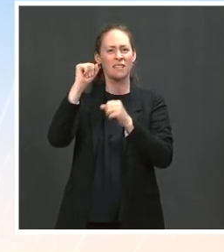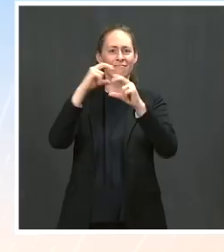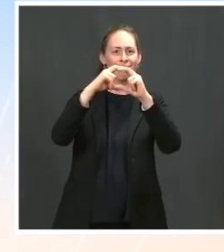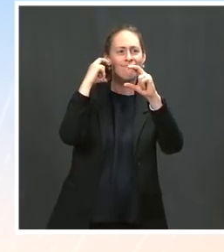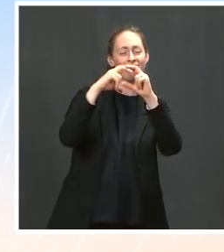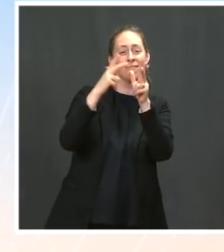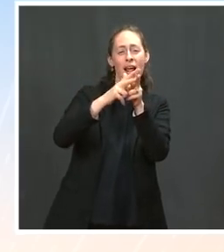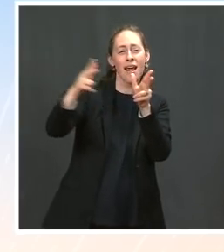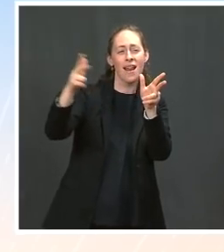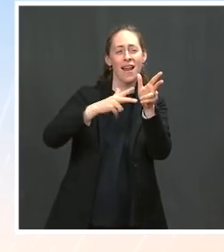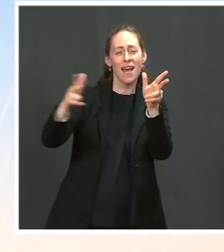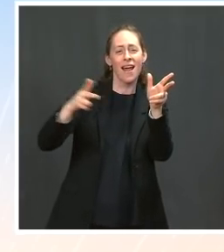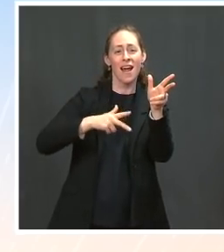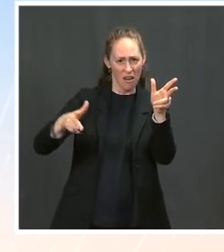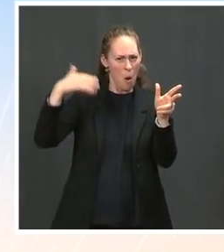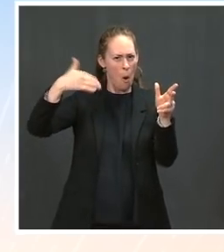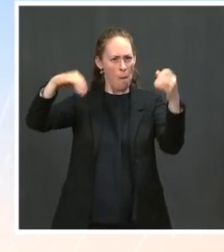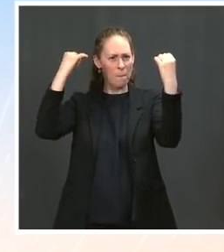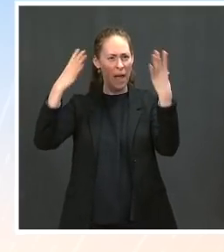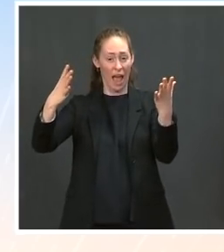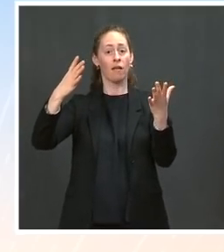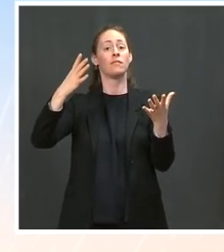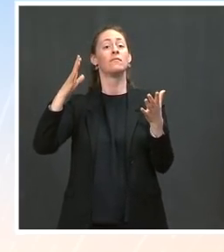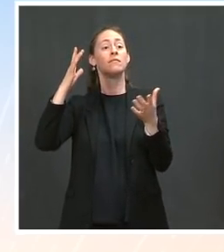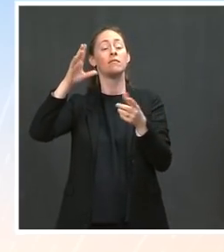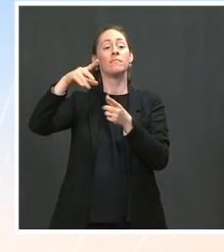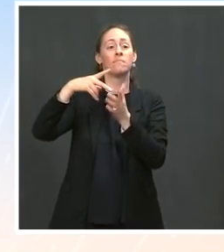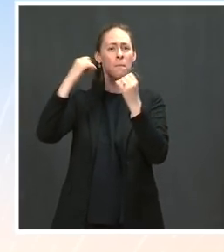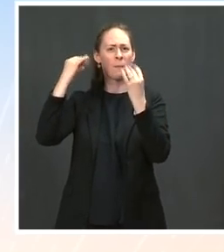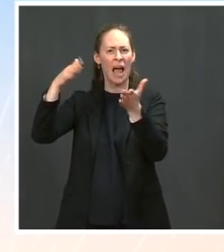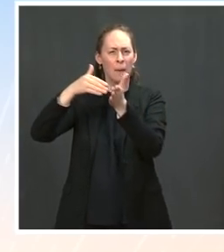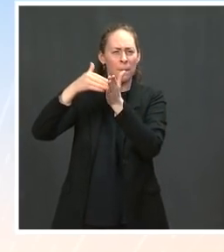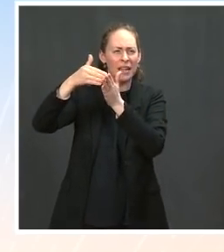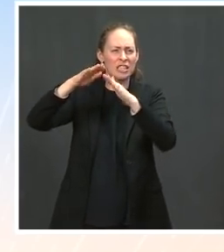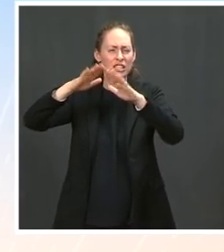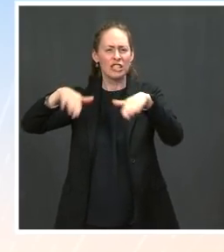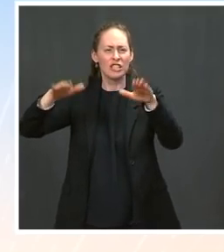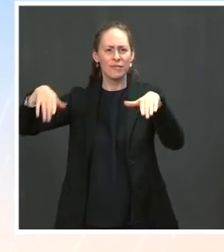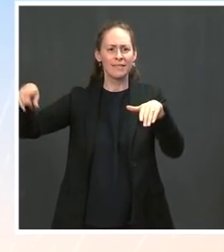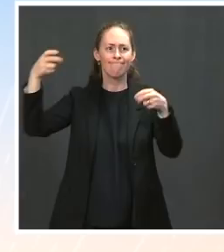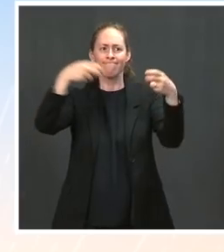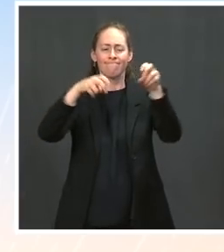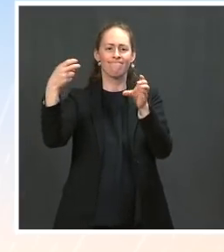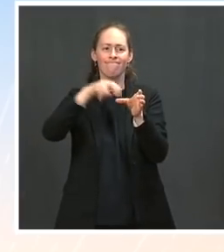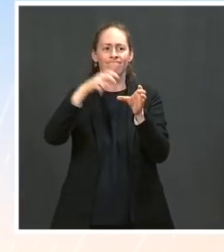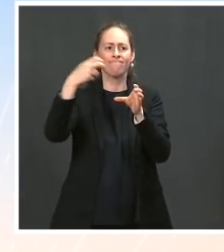and 95 percent of them are powered by diesel. And there are addition- -- are nearly 85,000 transit vehicles,